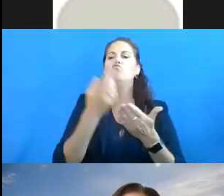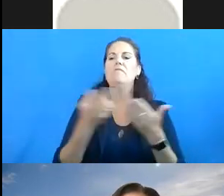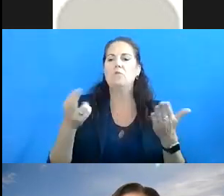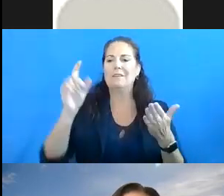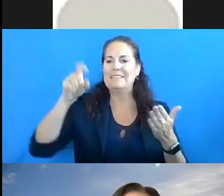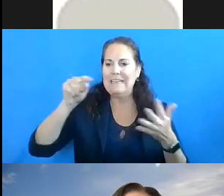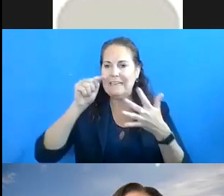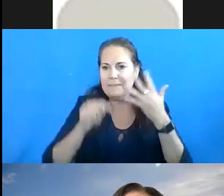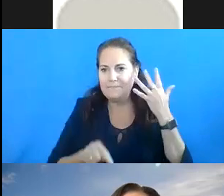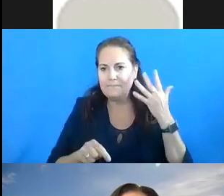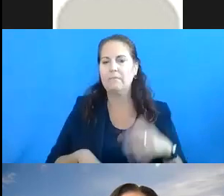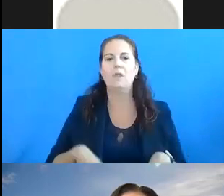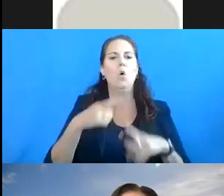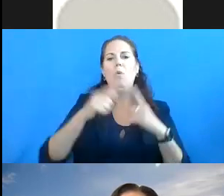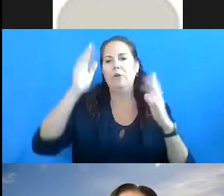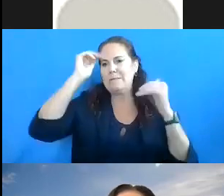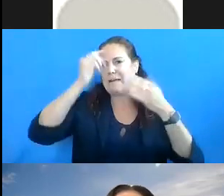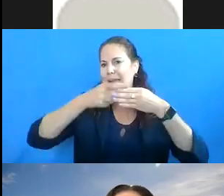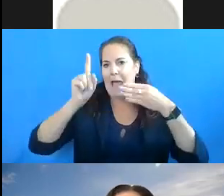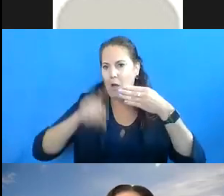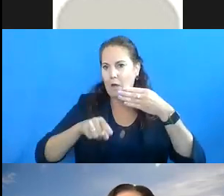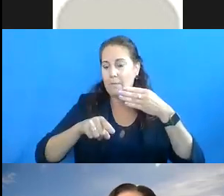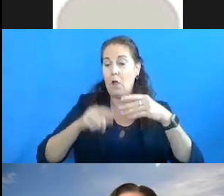and then what are your expected outcomes, whether they are long-term or short-term.